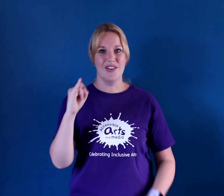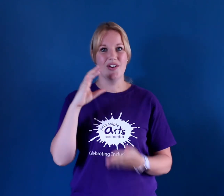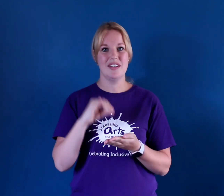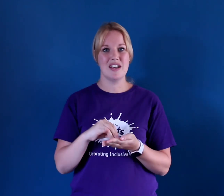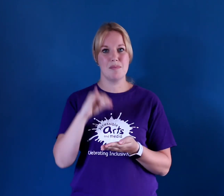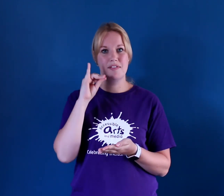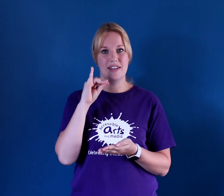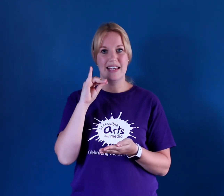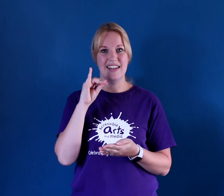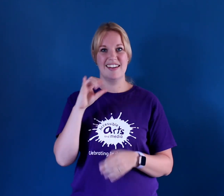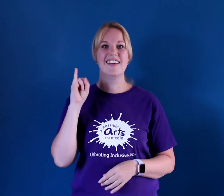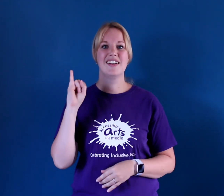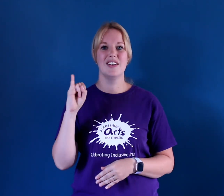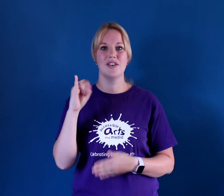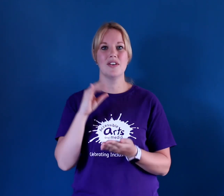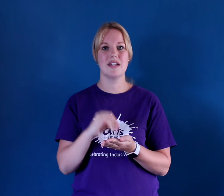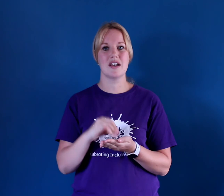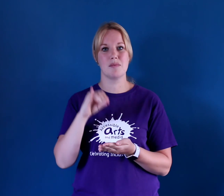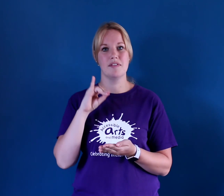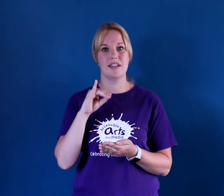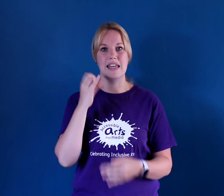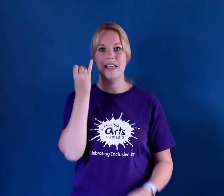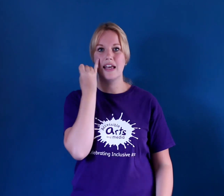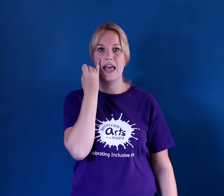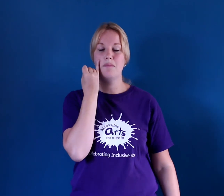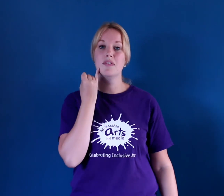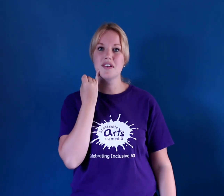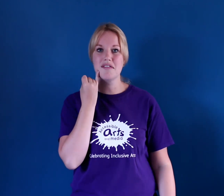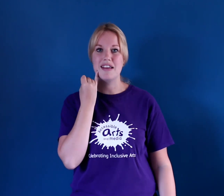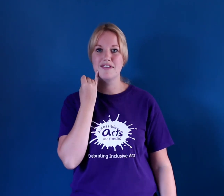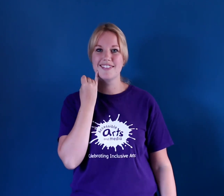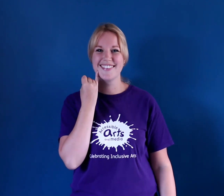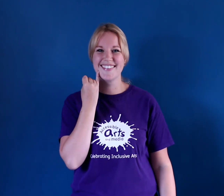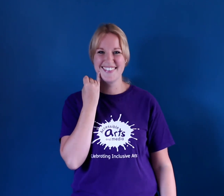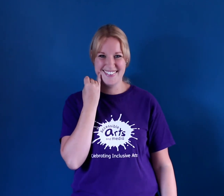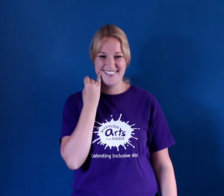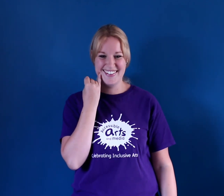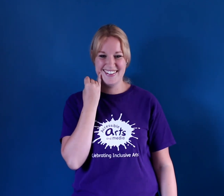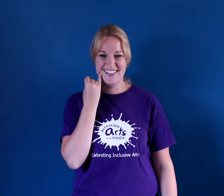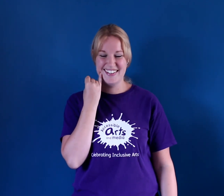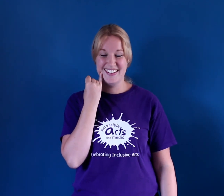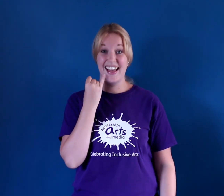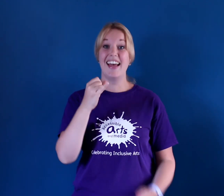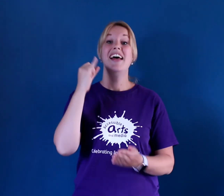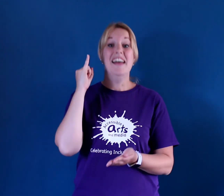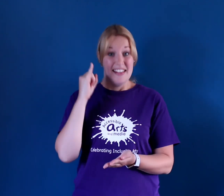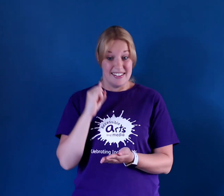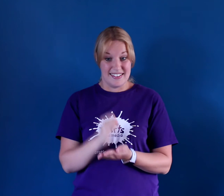Naughty cup of tea, naughty cup of tea came to grief.